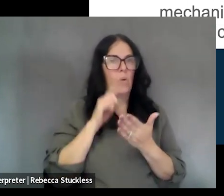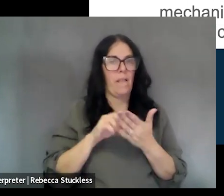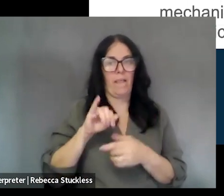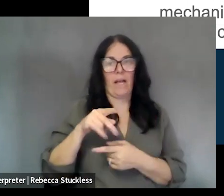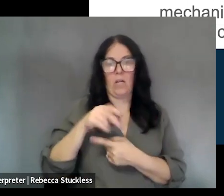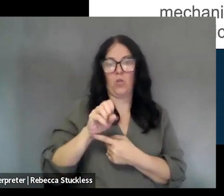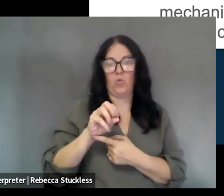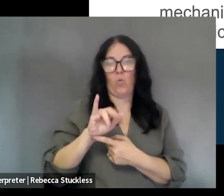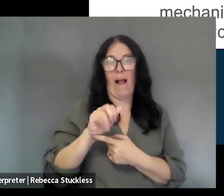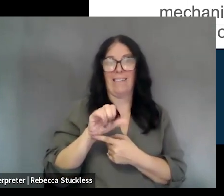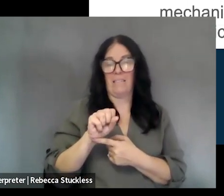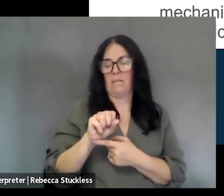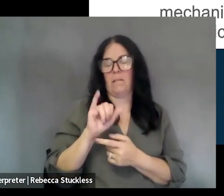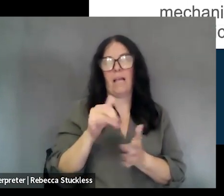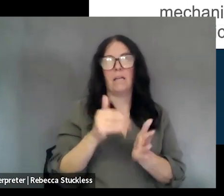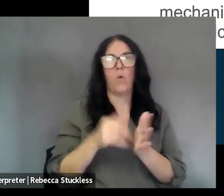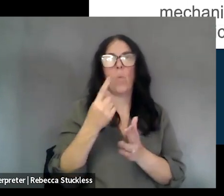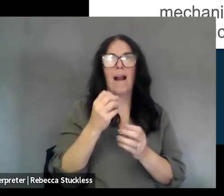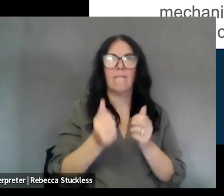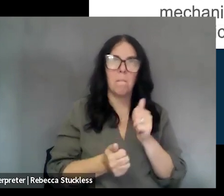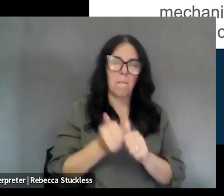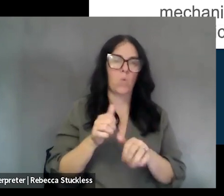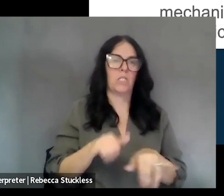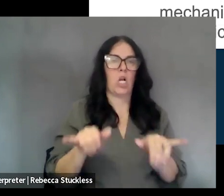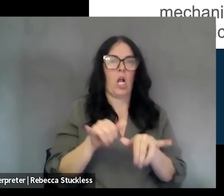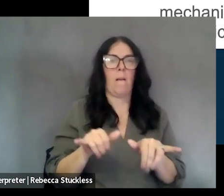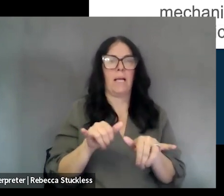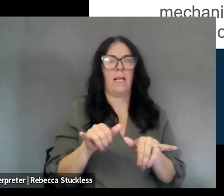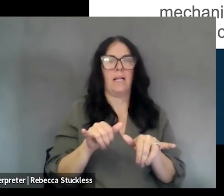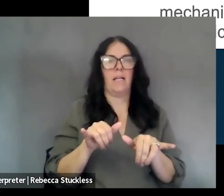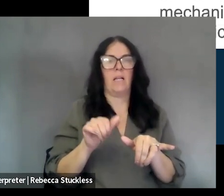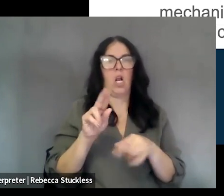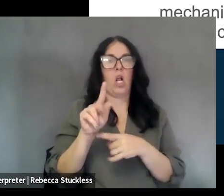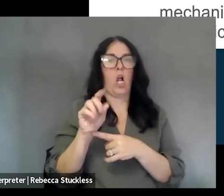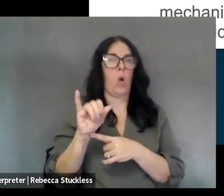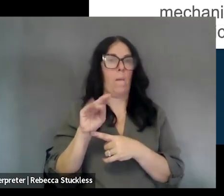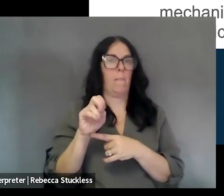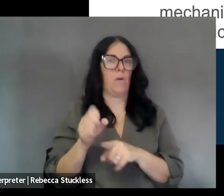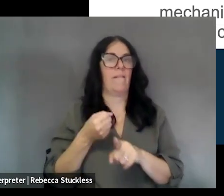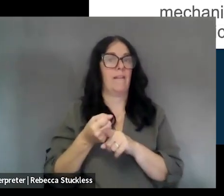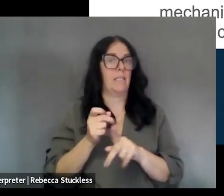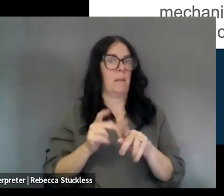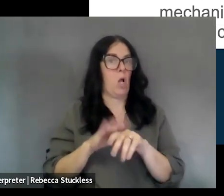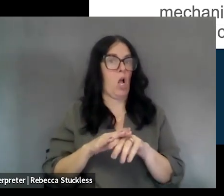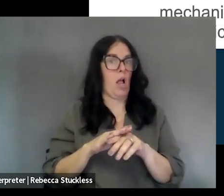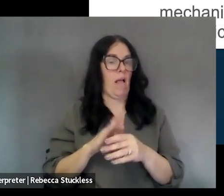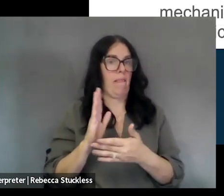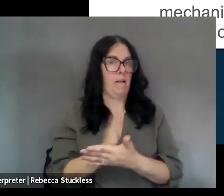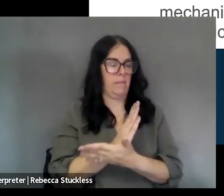the most common autoimmune issues affecting people on the spectrum. So, I did learn that there does